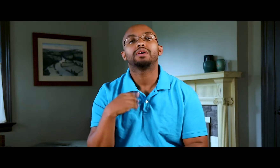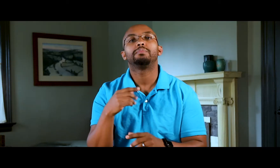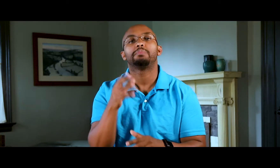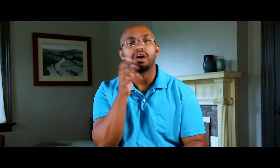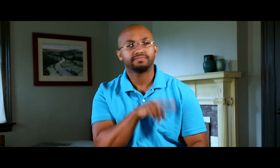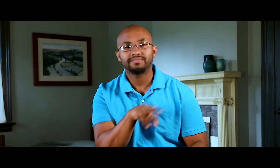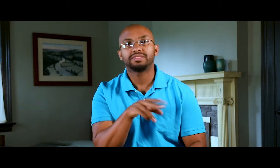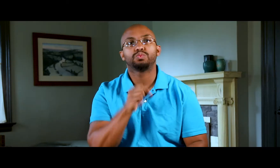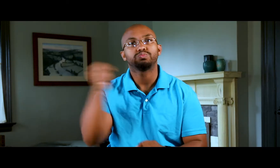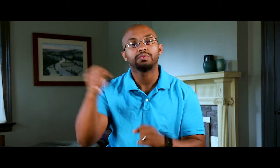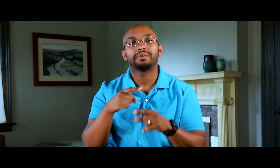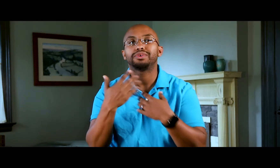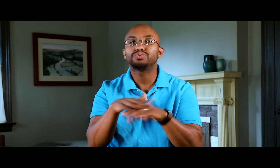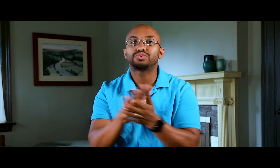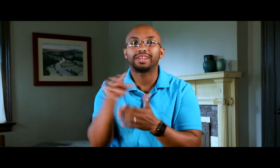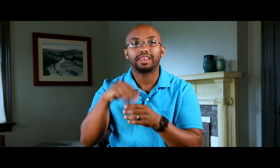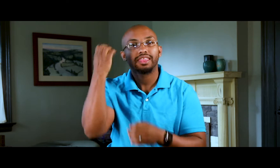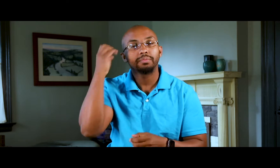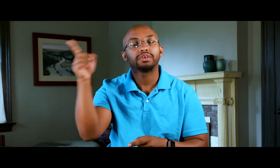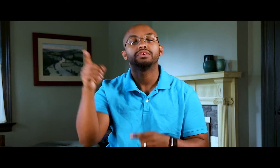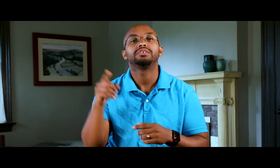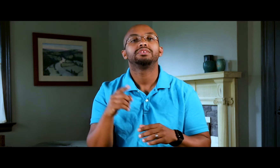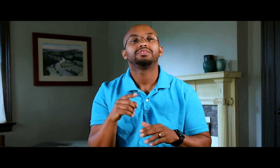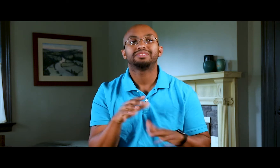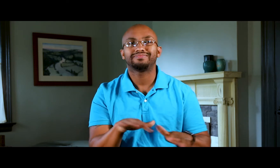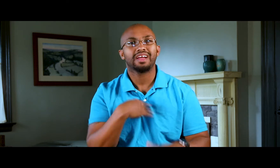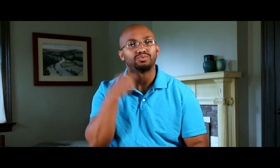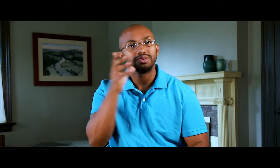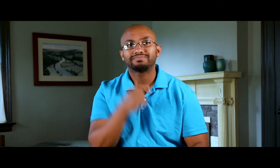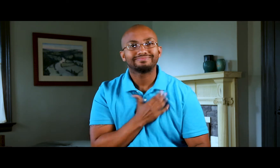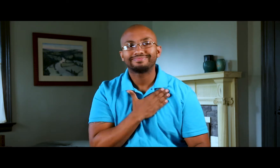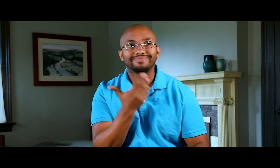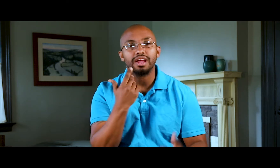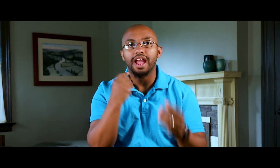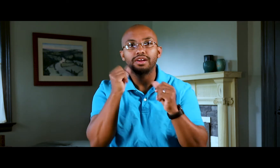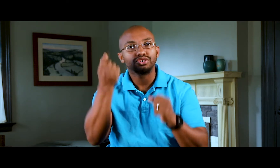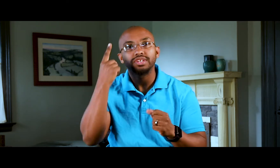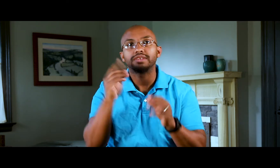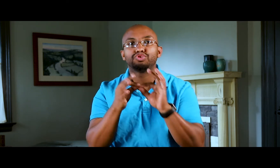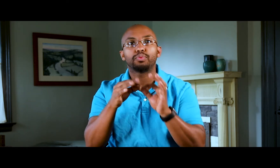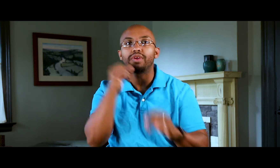I went to a mainstream program in Ethiopia. I remember telling my parents that I wasn't happy and I couldn't understand, because there were no interpreters in class,